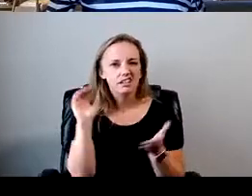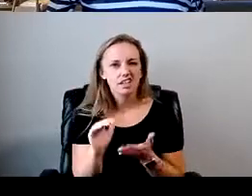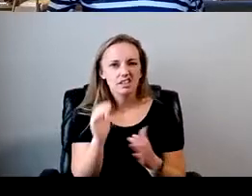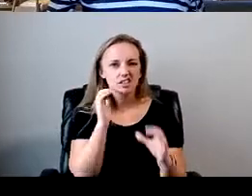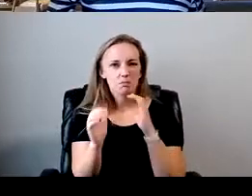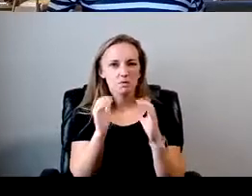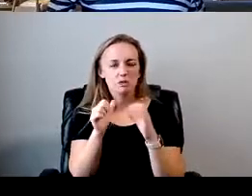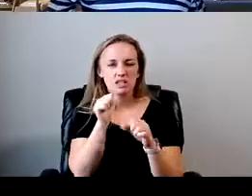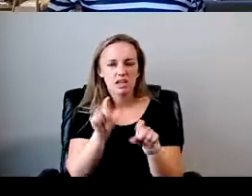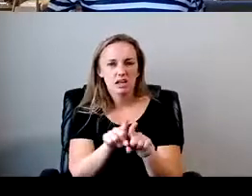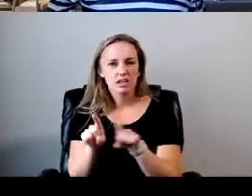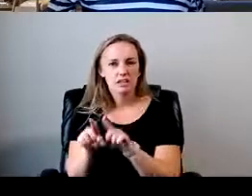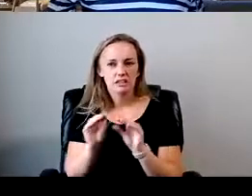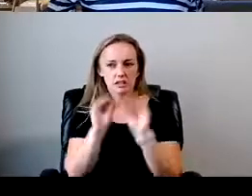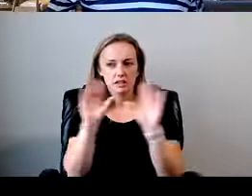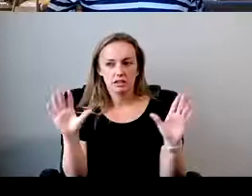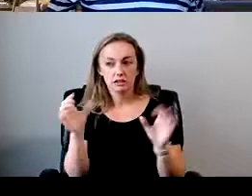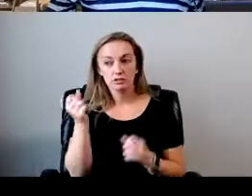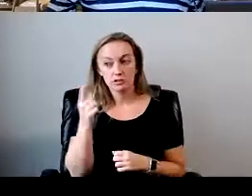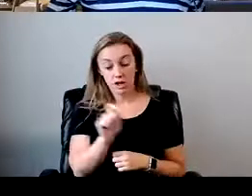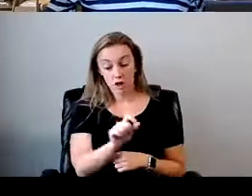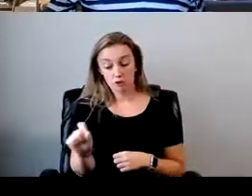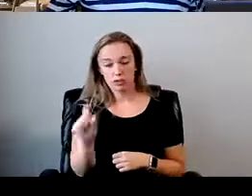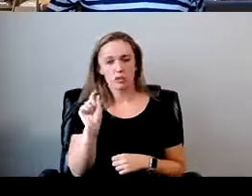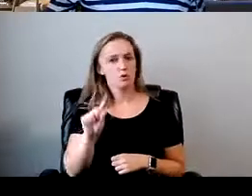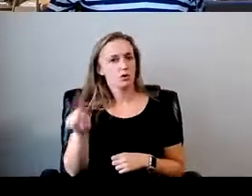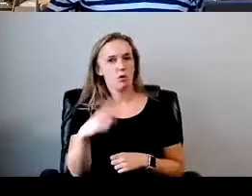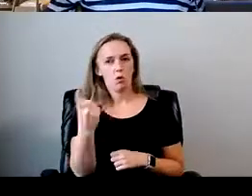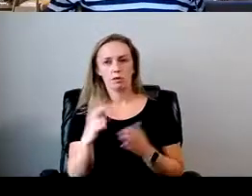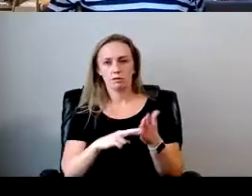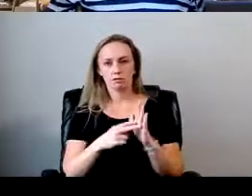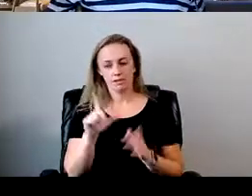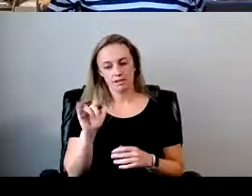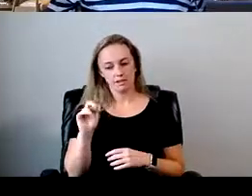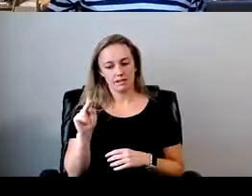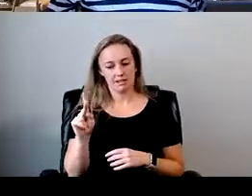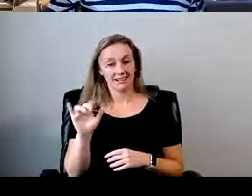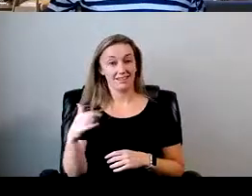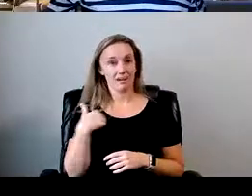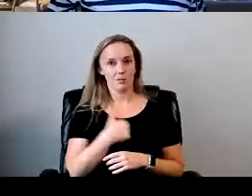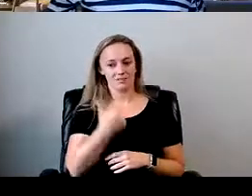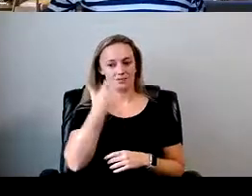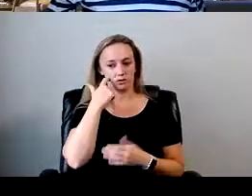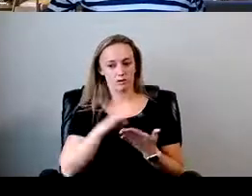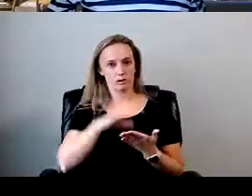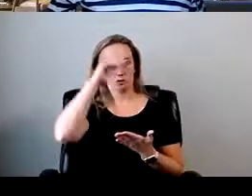So I'll indicate a link, that's something that we're learning now is that our models are starting to think